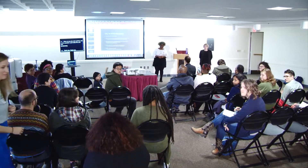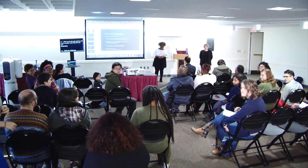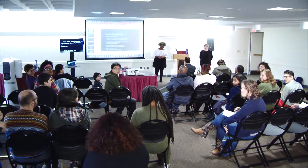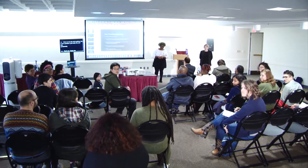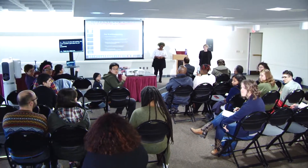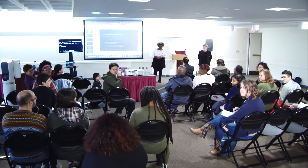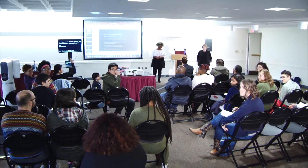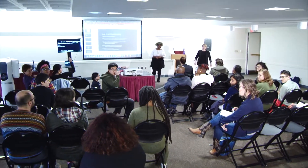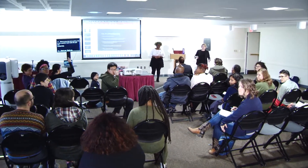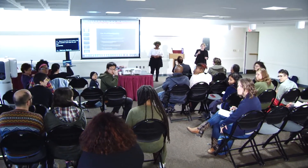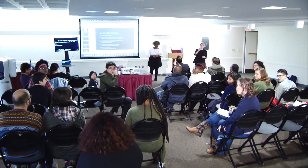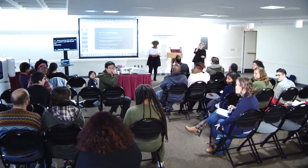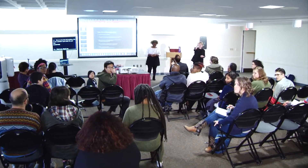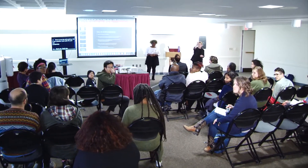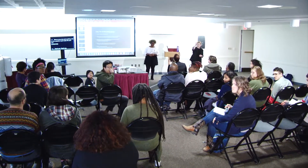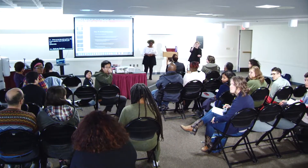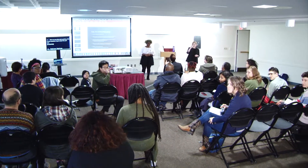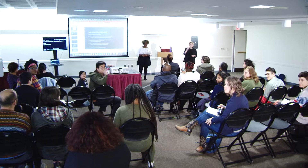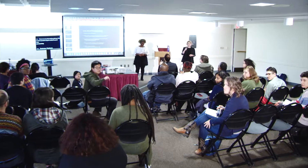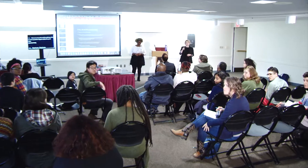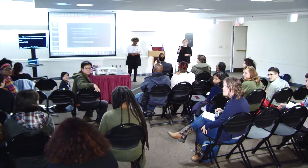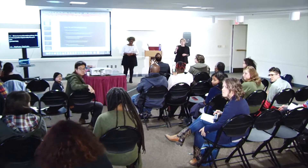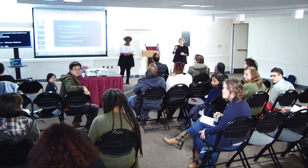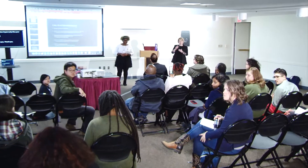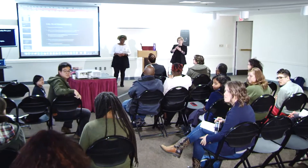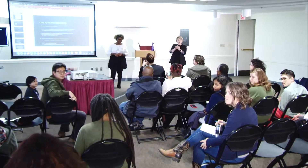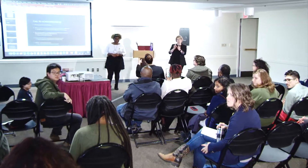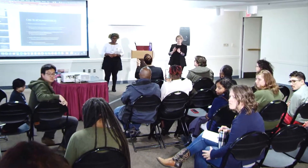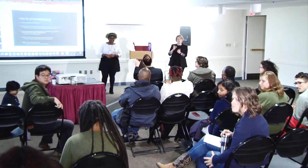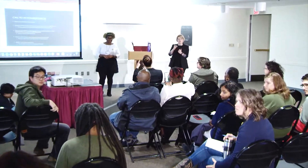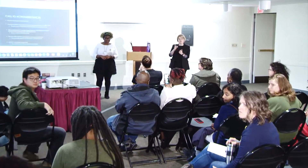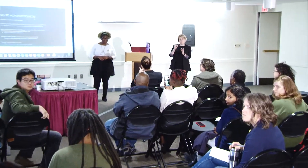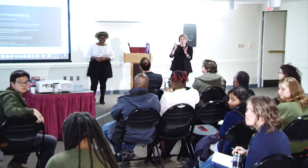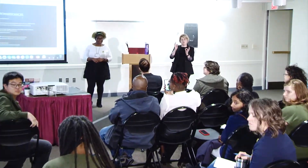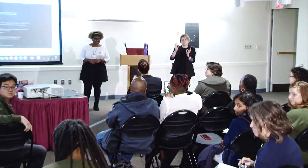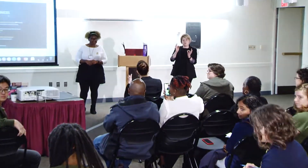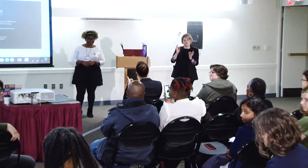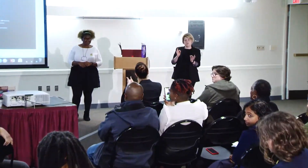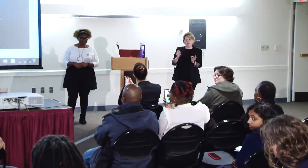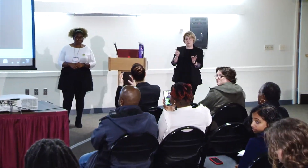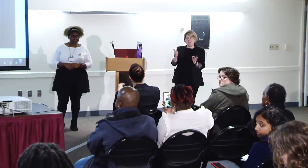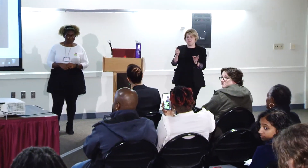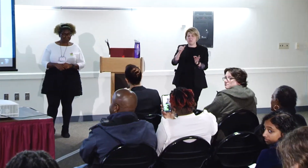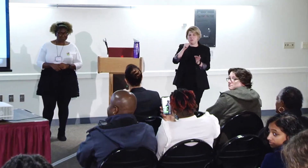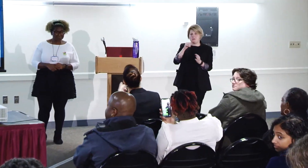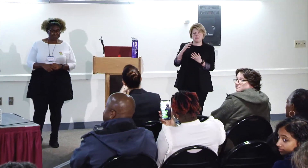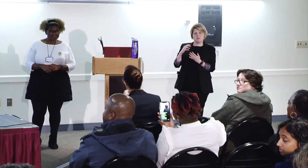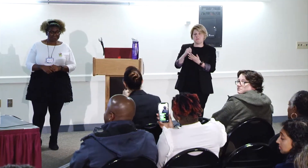Why did the lawyer decide that you didn't deserve somebody